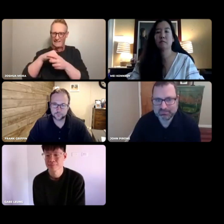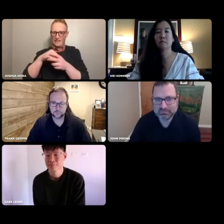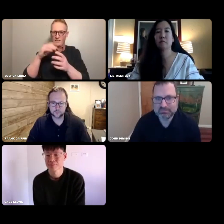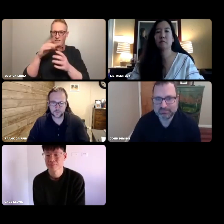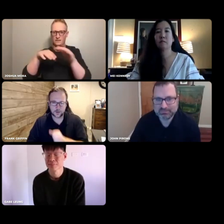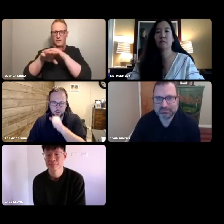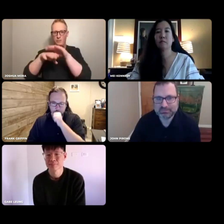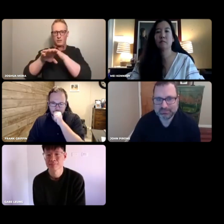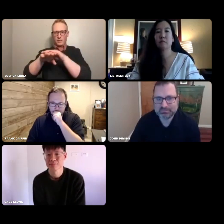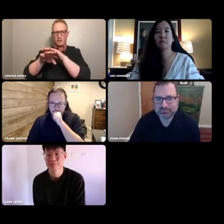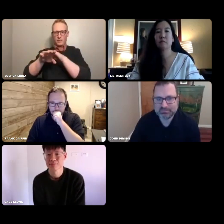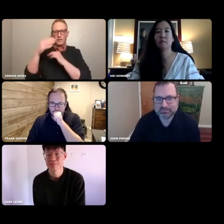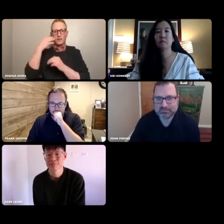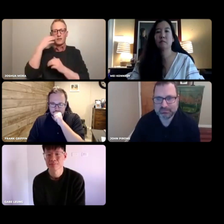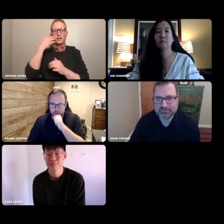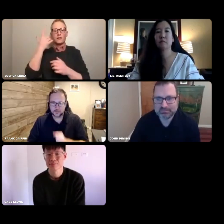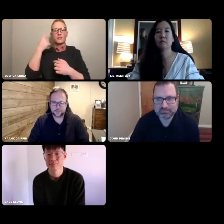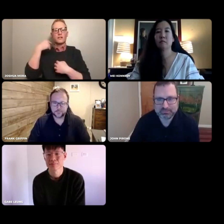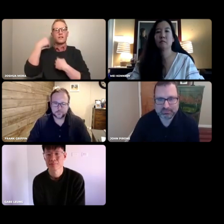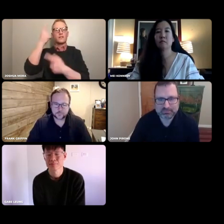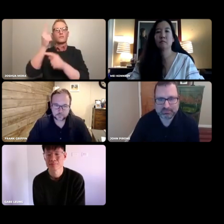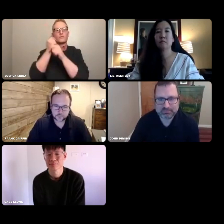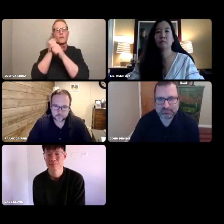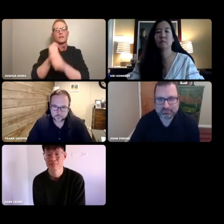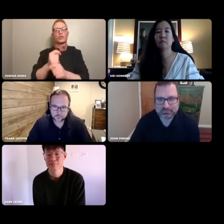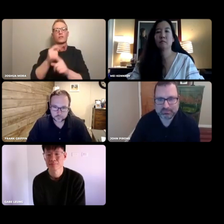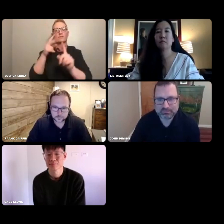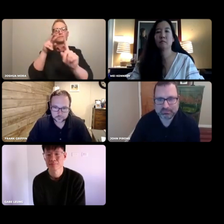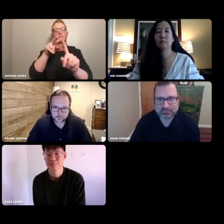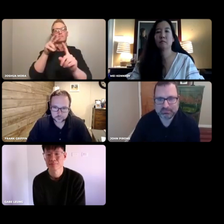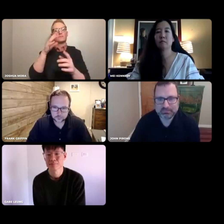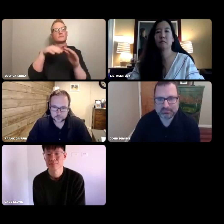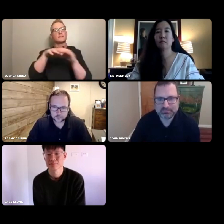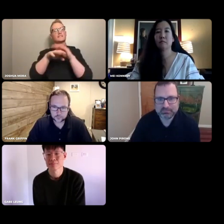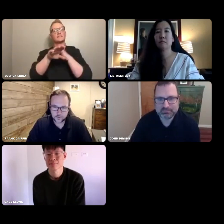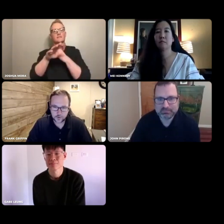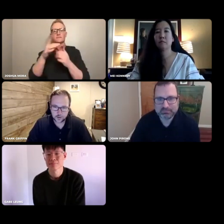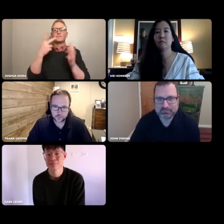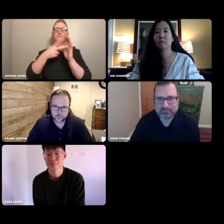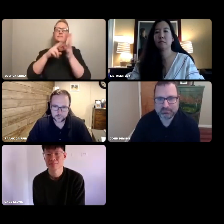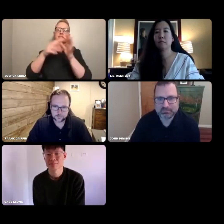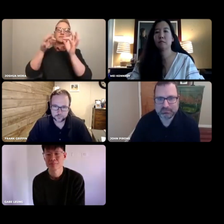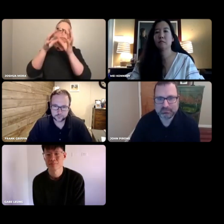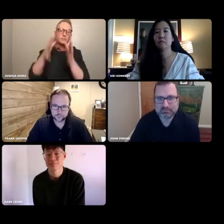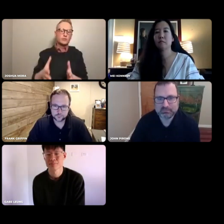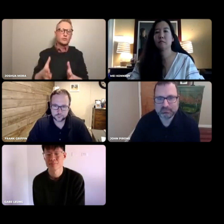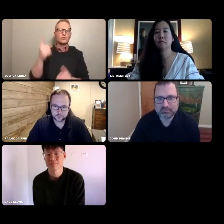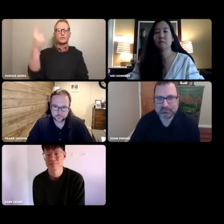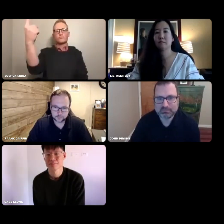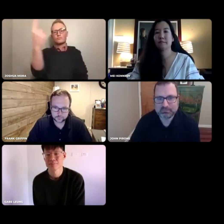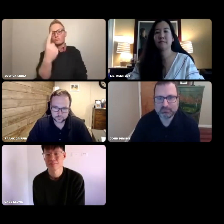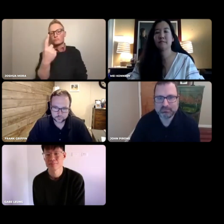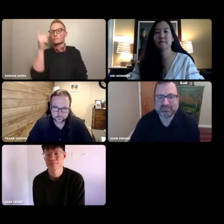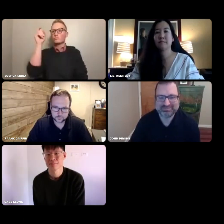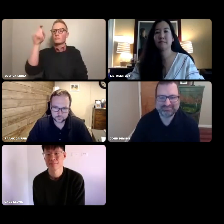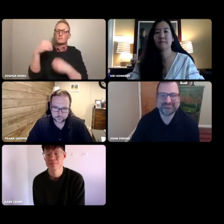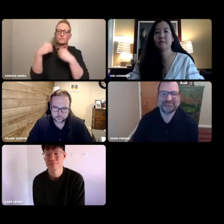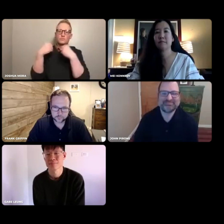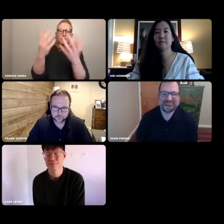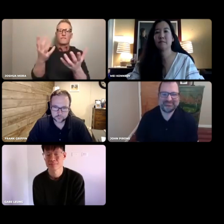There's also an accessibility shift, right?